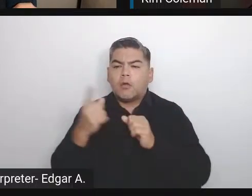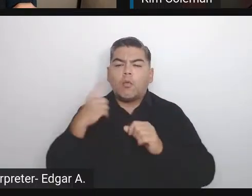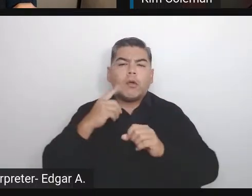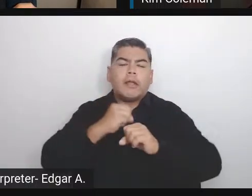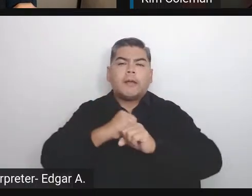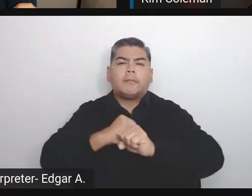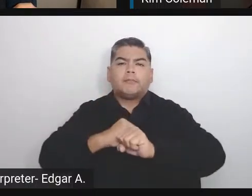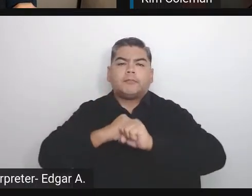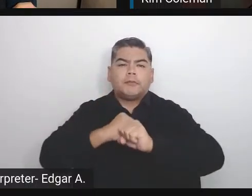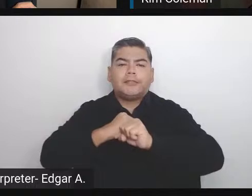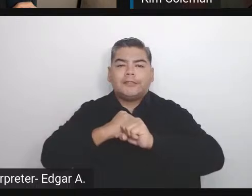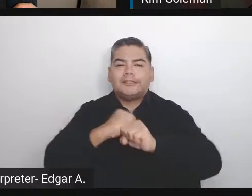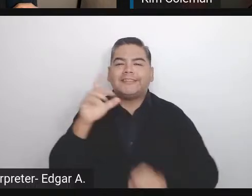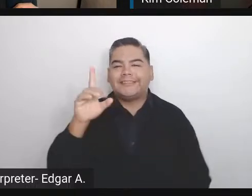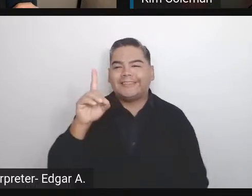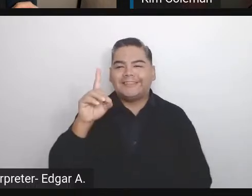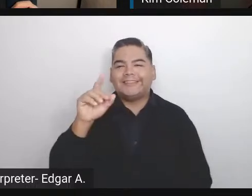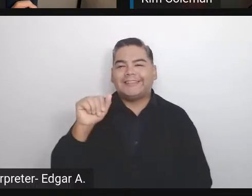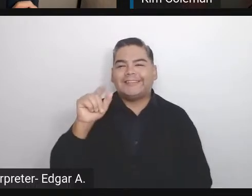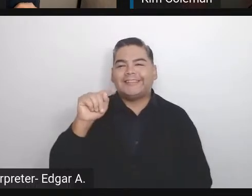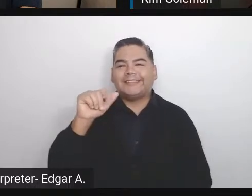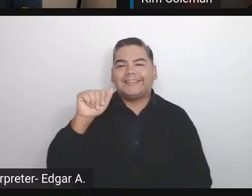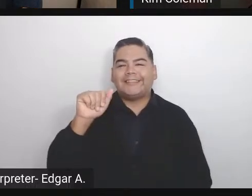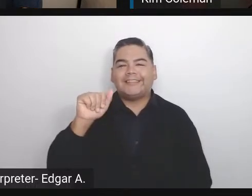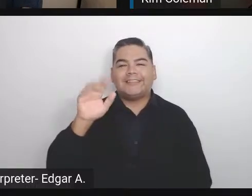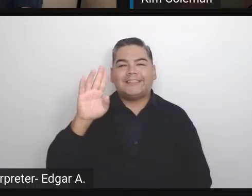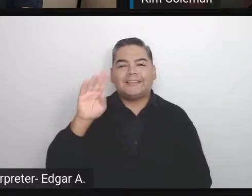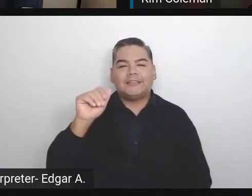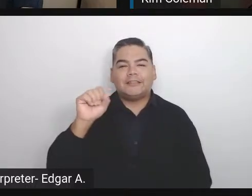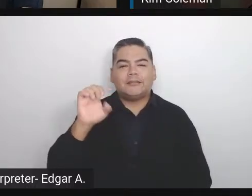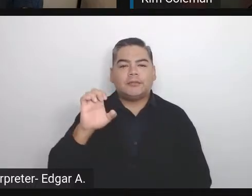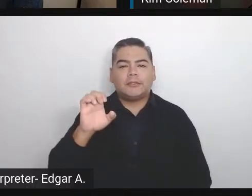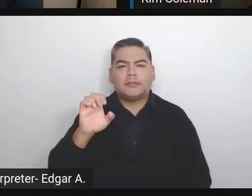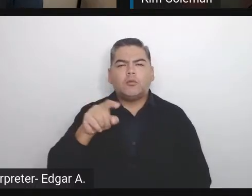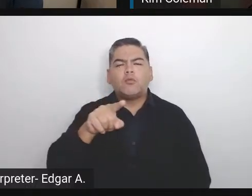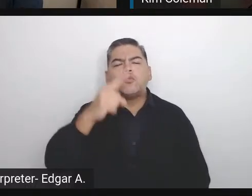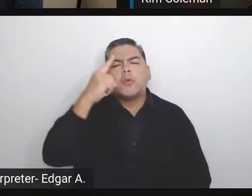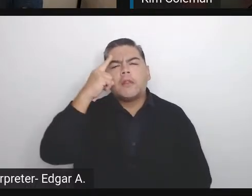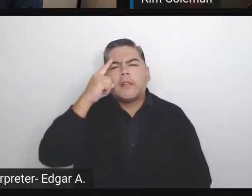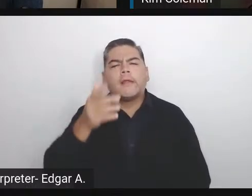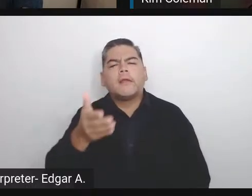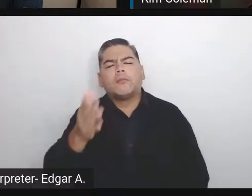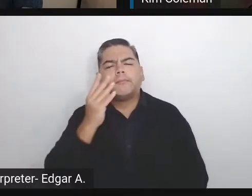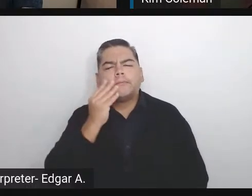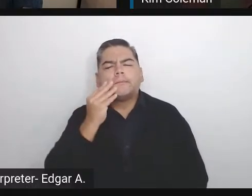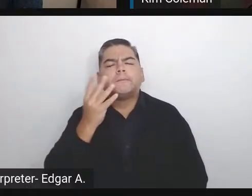Maciek Palmowski: I see one more question. Can you tell us a little more how can one protect their database from your